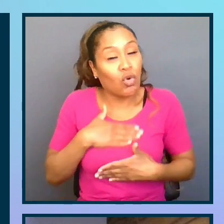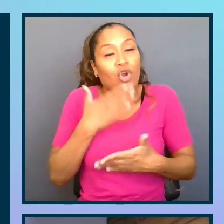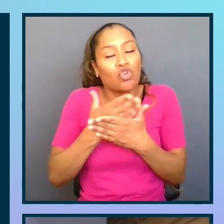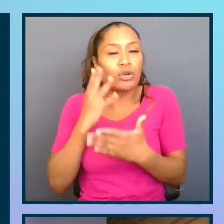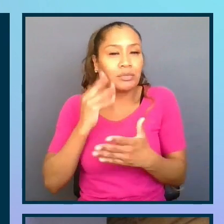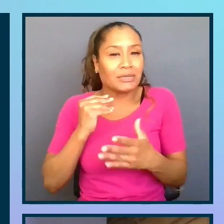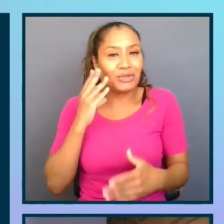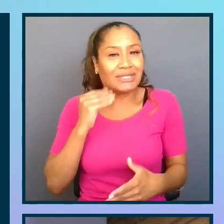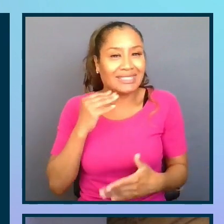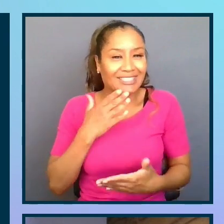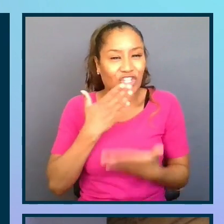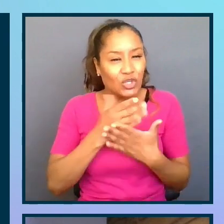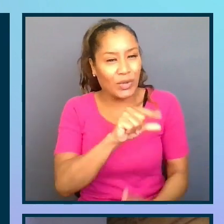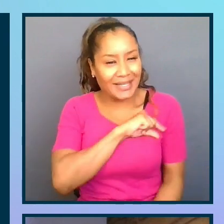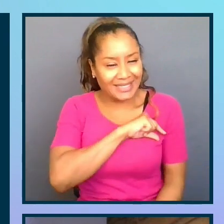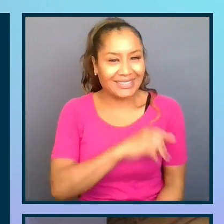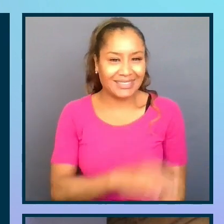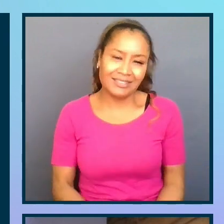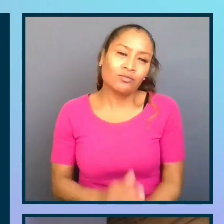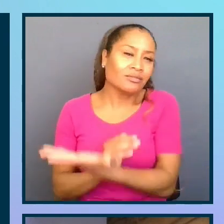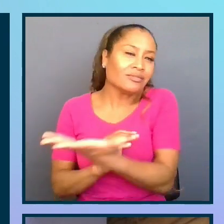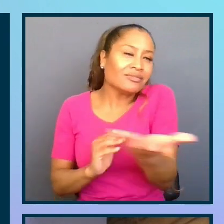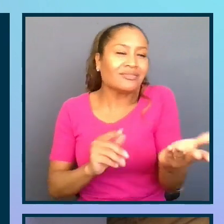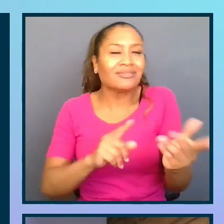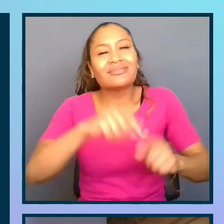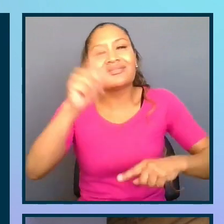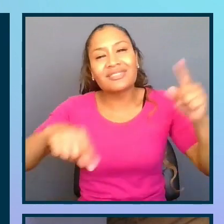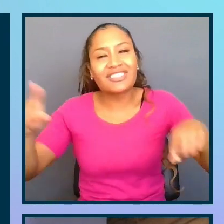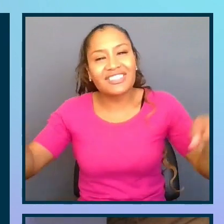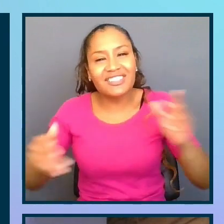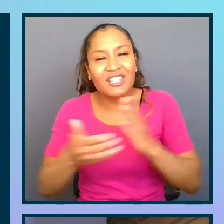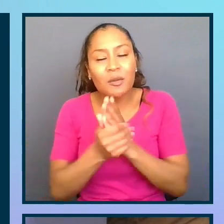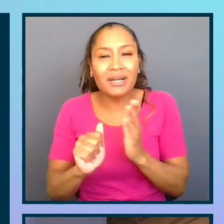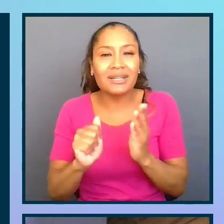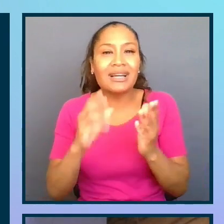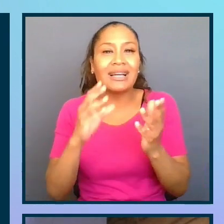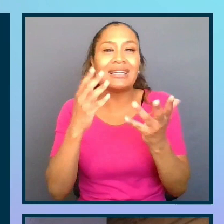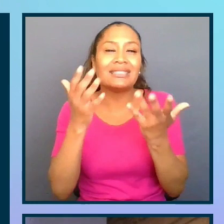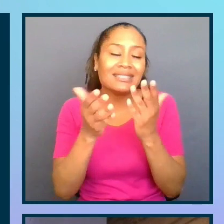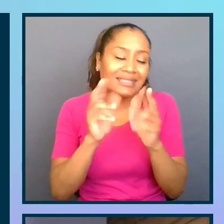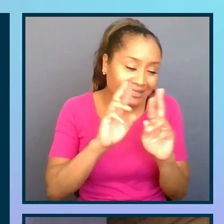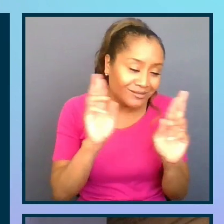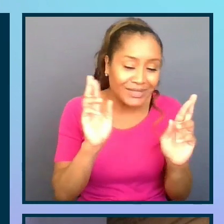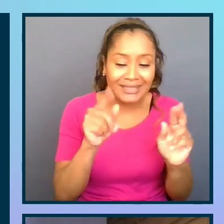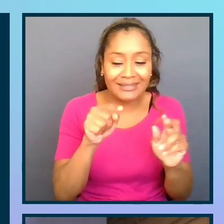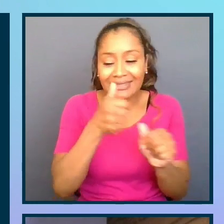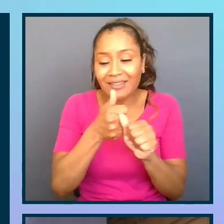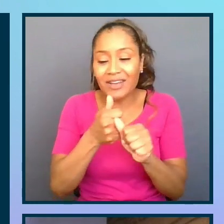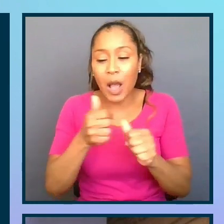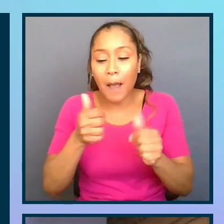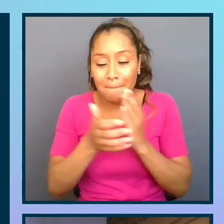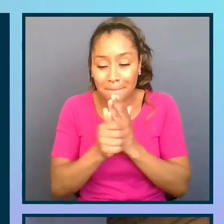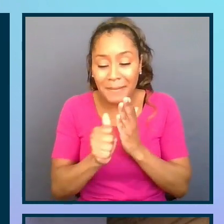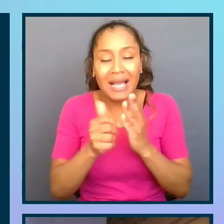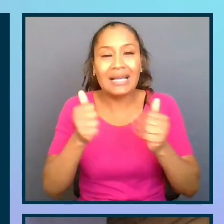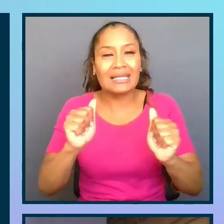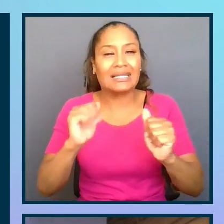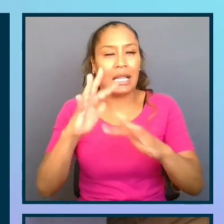Now everyone has abilities, different abilities and limitations to their abilities. So including accessibility constraints,